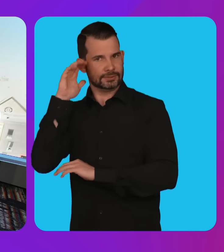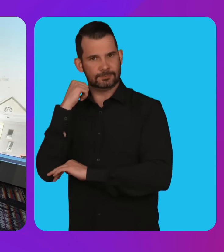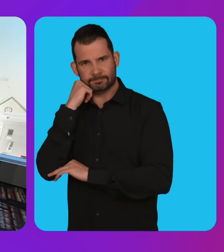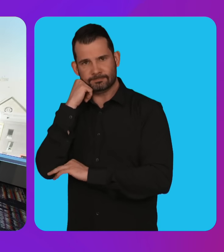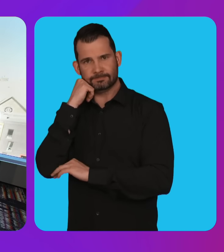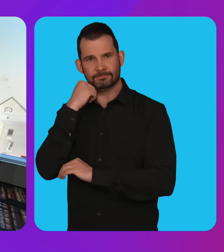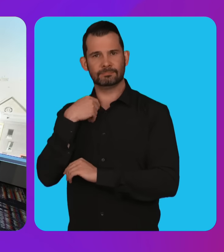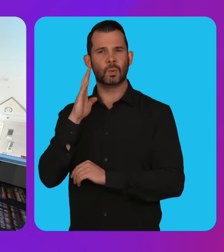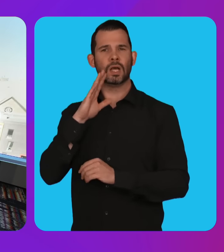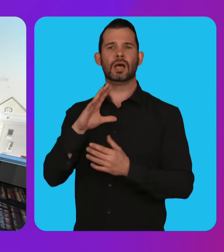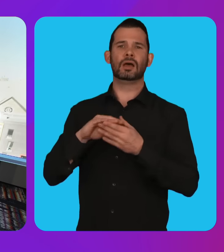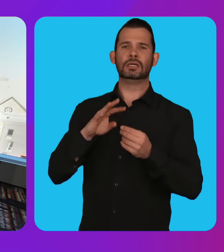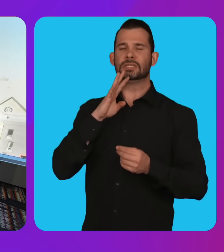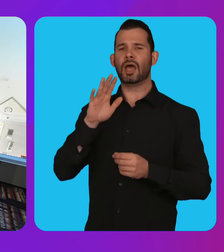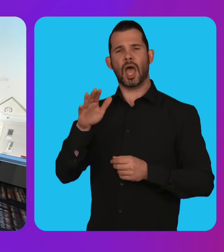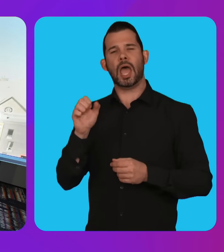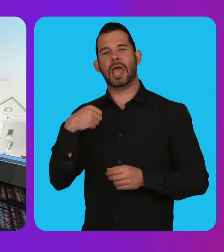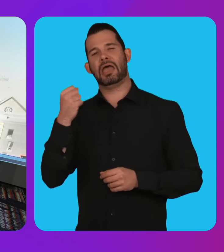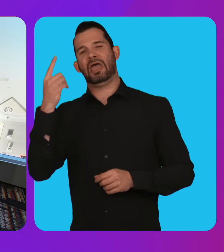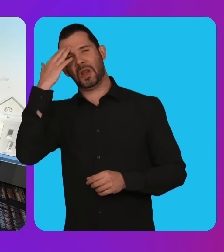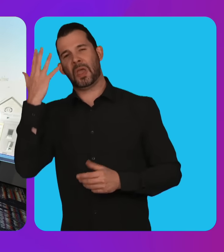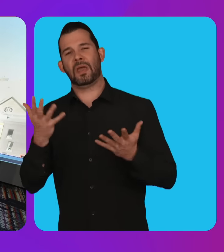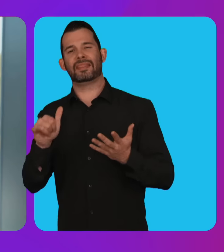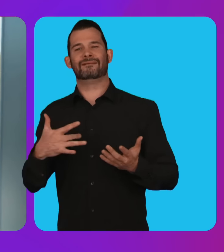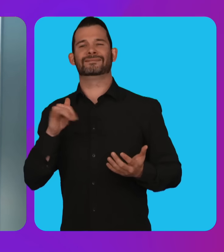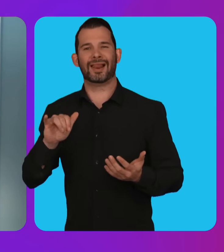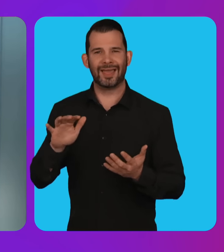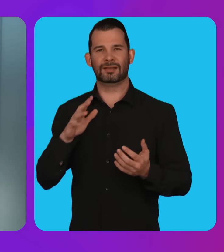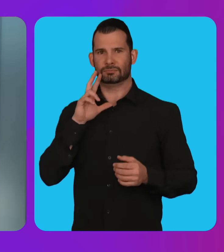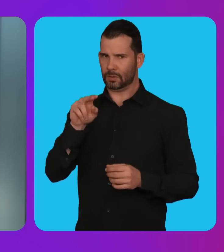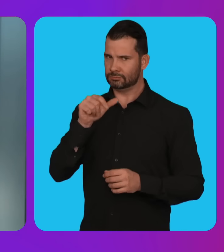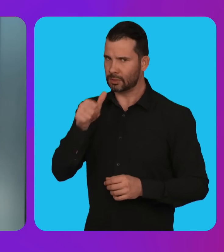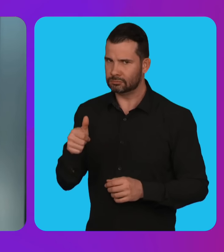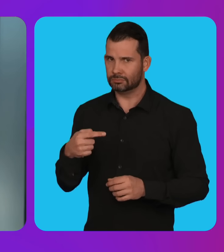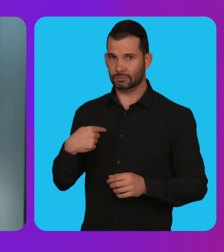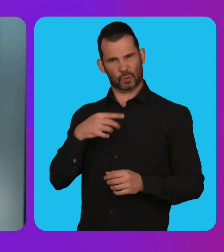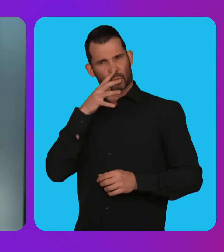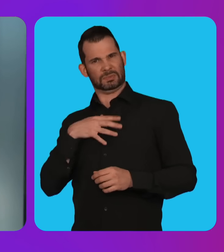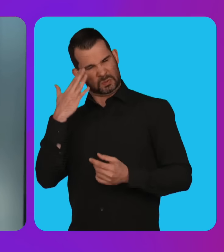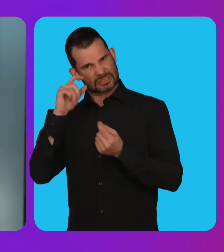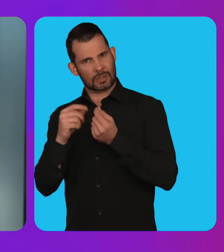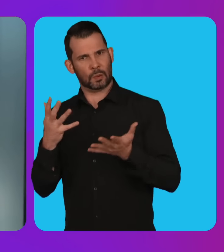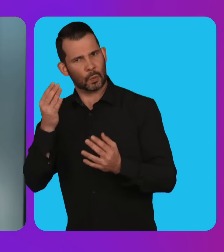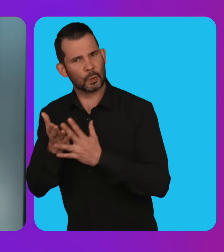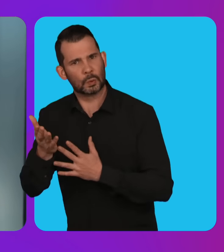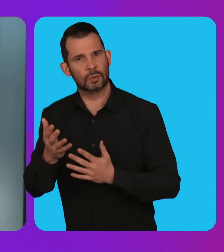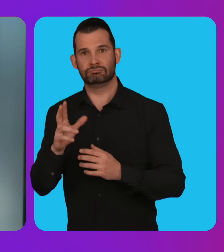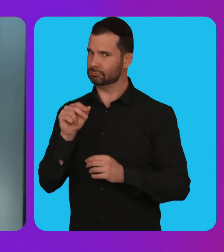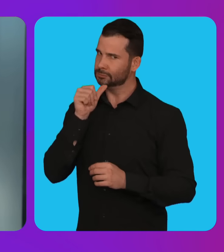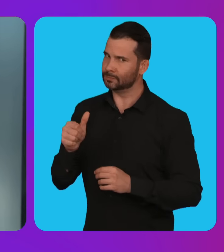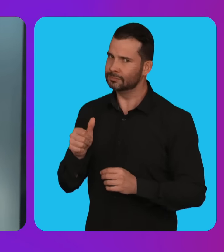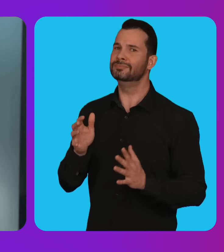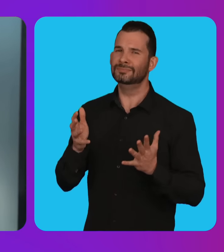I'm a woman. I know exactly what you're going through. No, you don't. And especially for the Indigenous strategy,